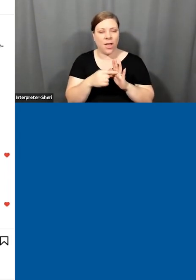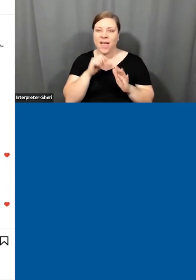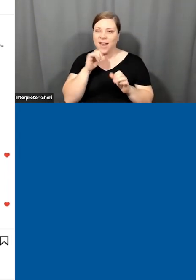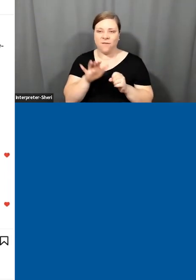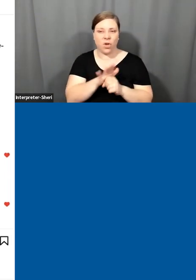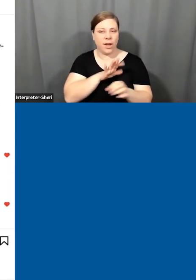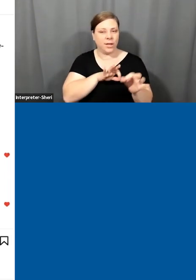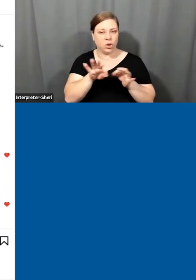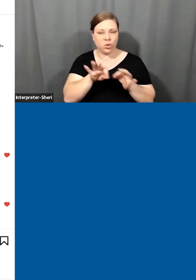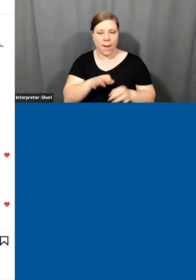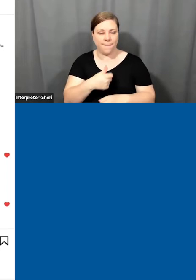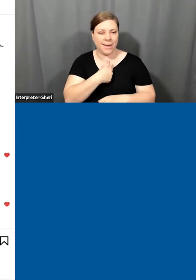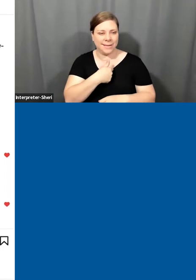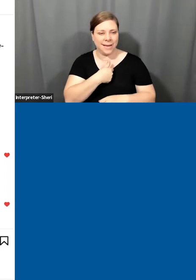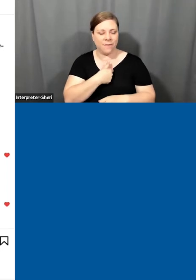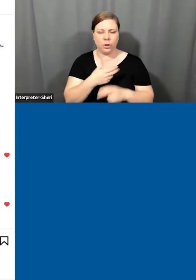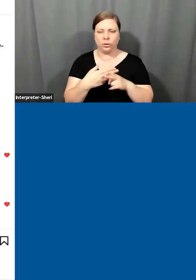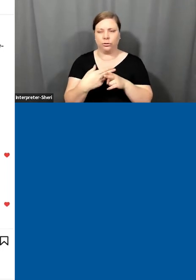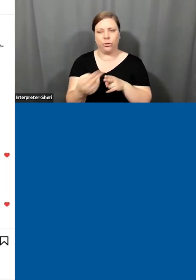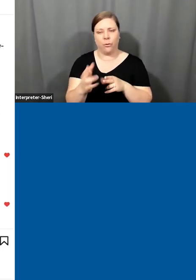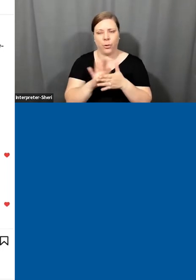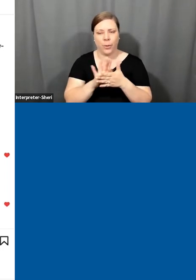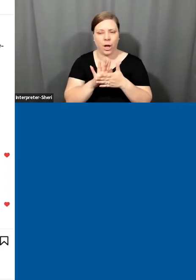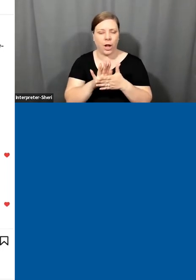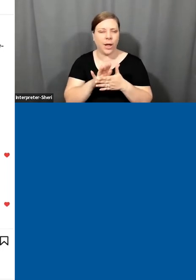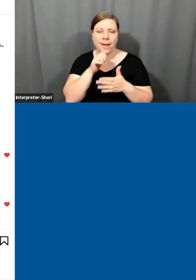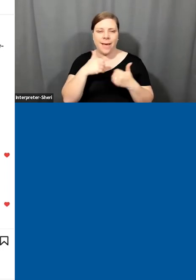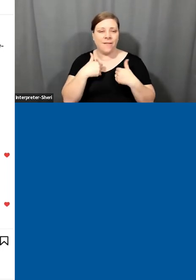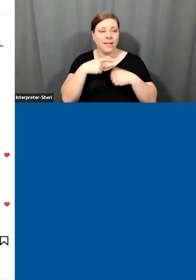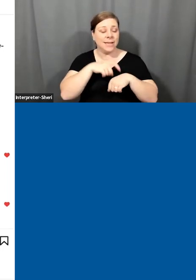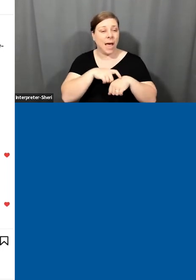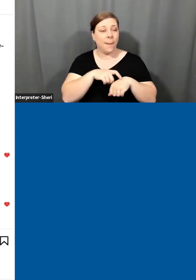because it was a short reel and I didn't have time to do that. In this case, I did open captions